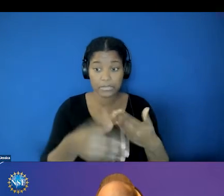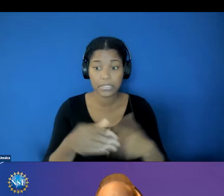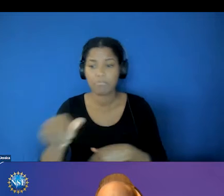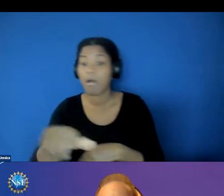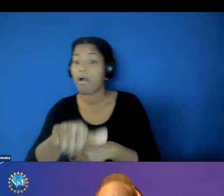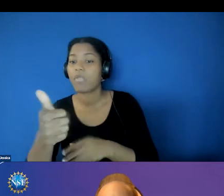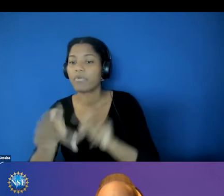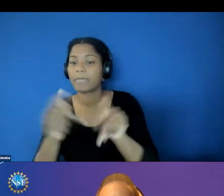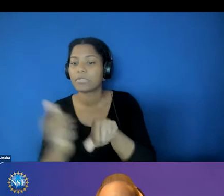So, next slide, please.